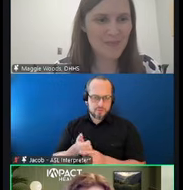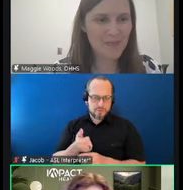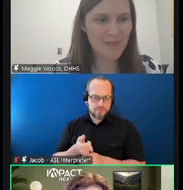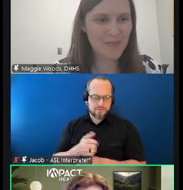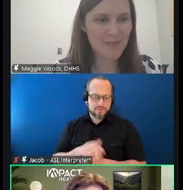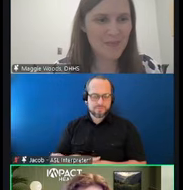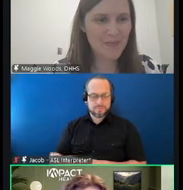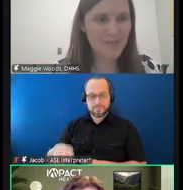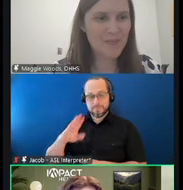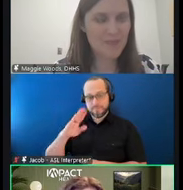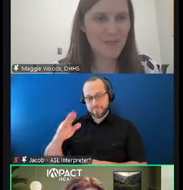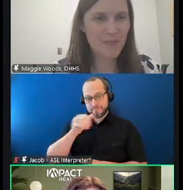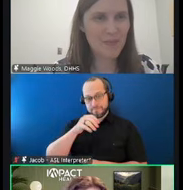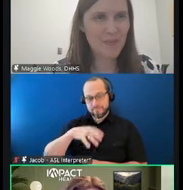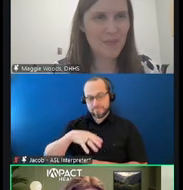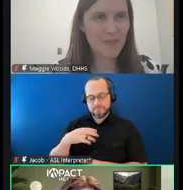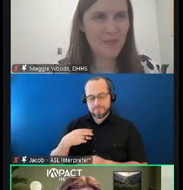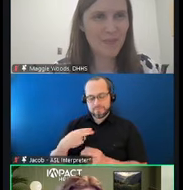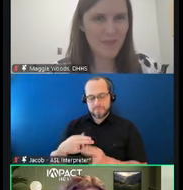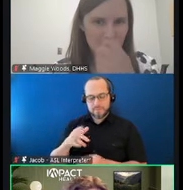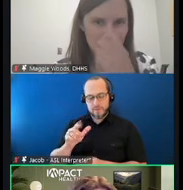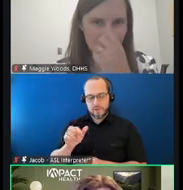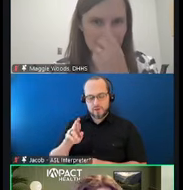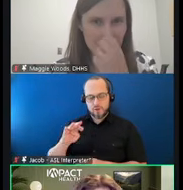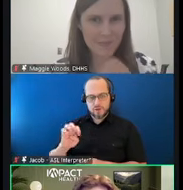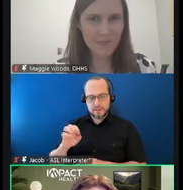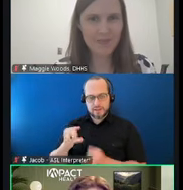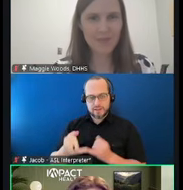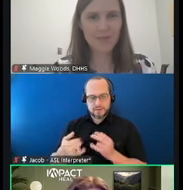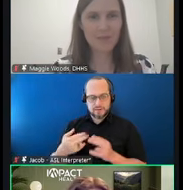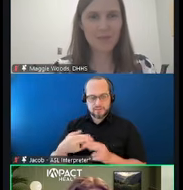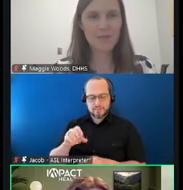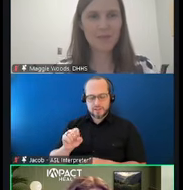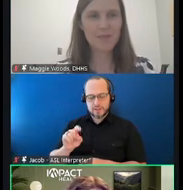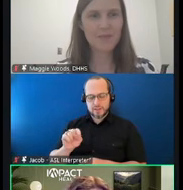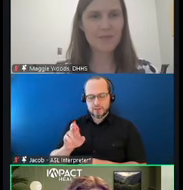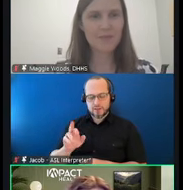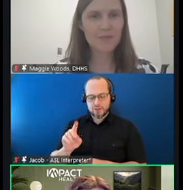good afternoon. My name is Lori Stradley and I have the privilege of serving as the CEO at